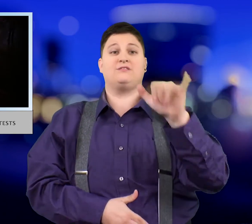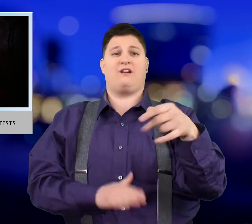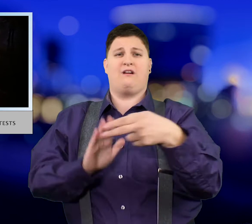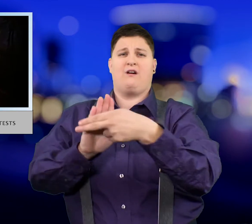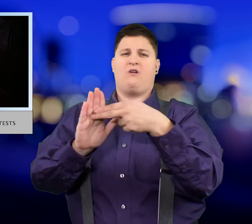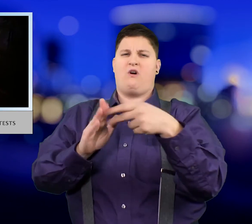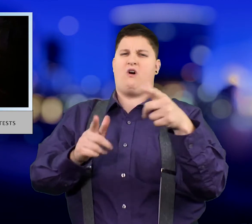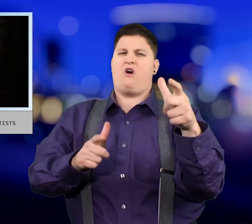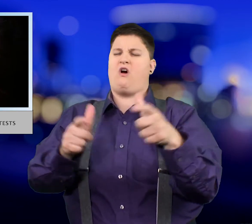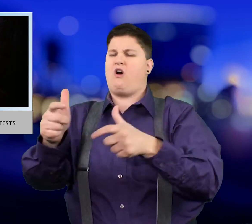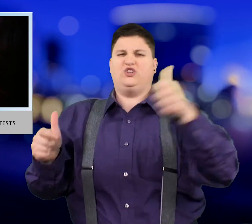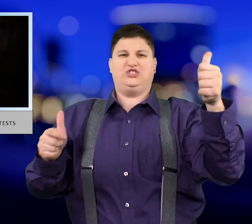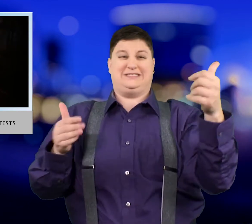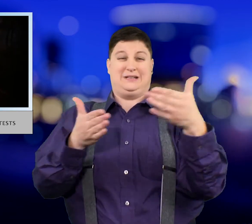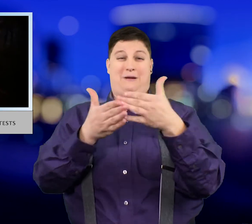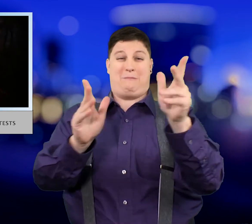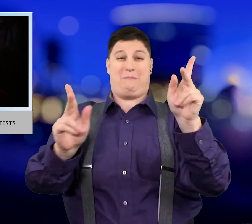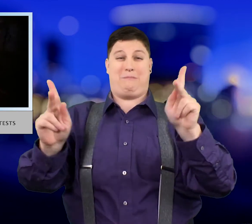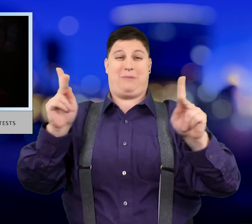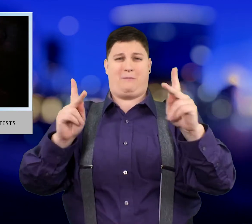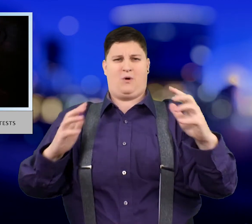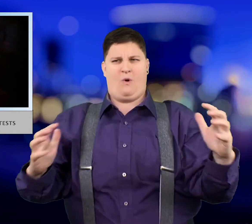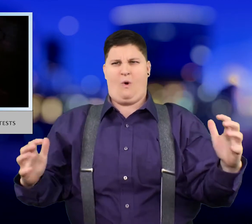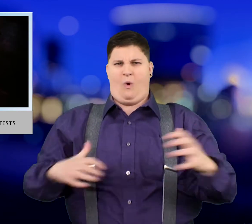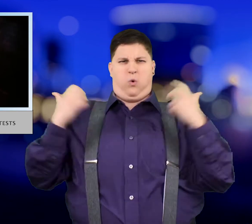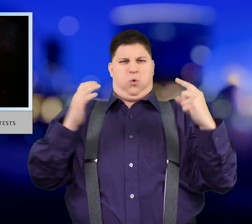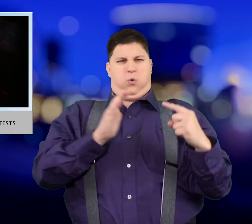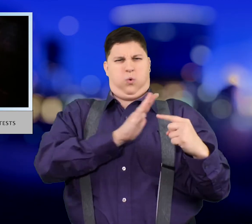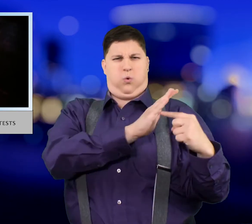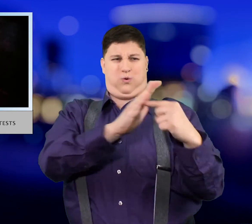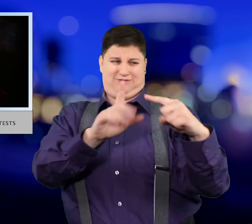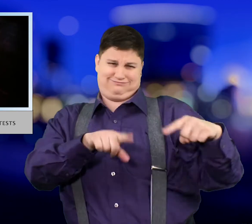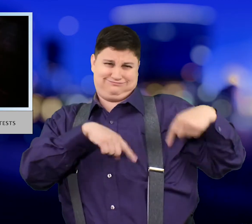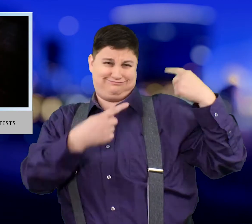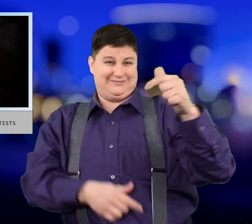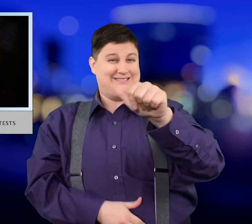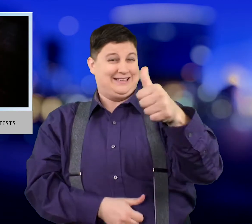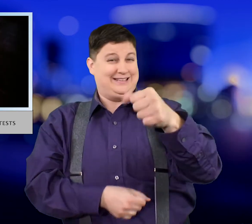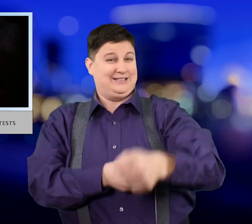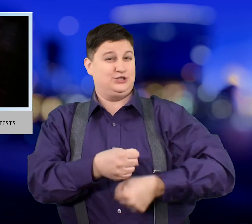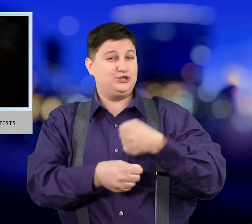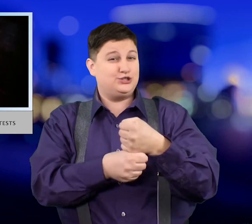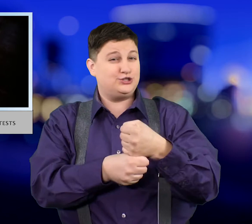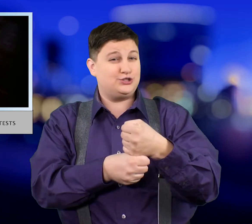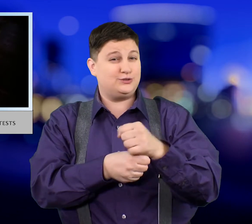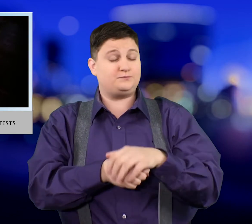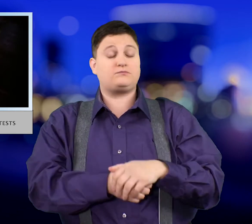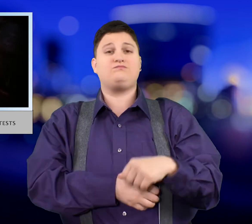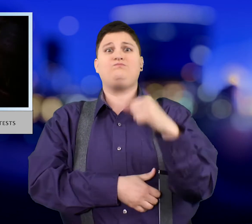This is being called the largest public display of outrage in nearly a decade.